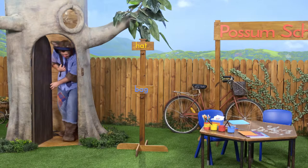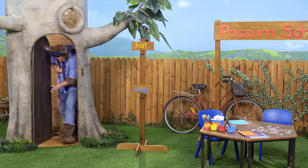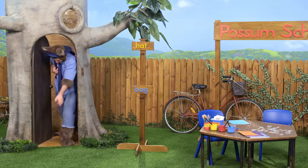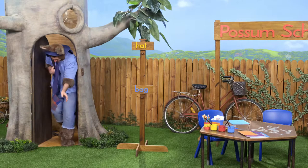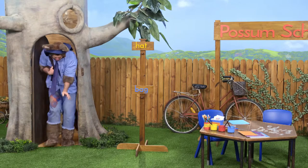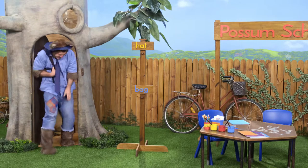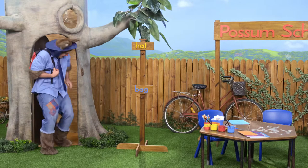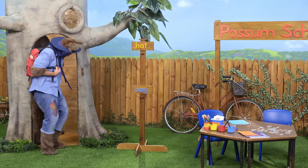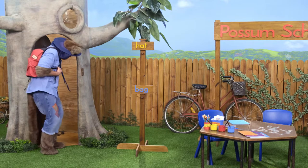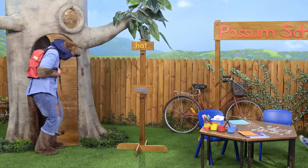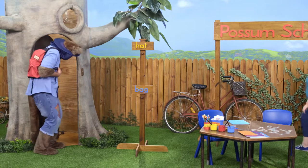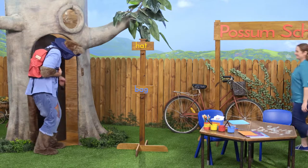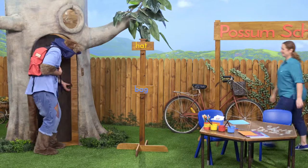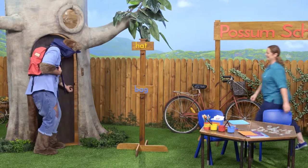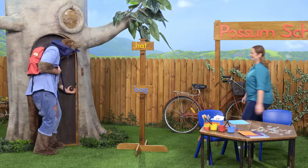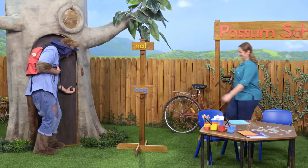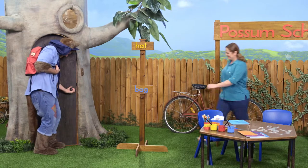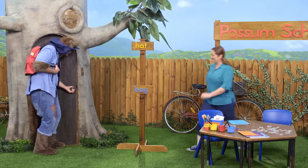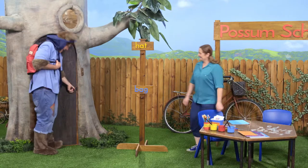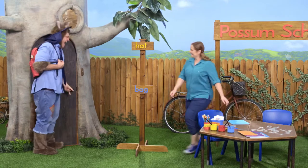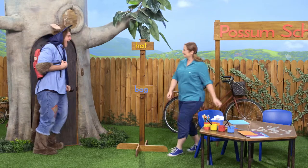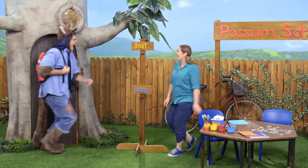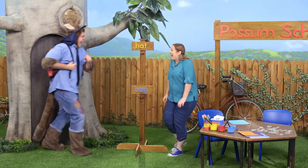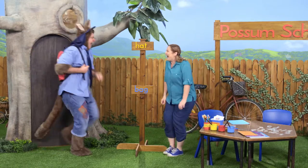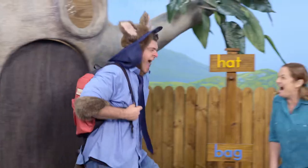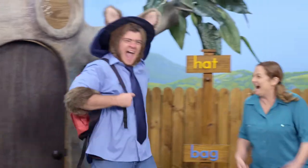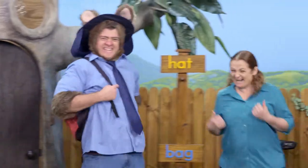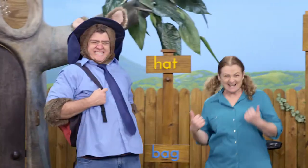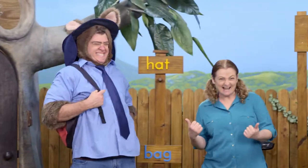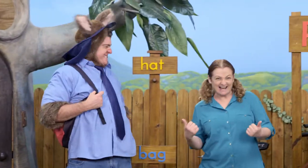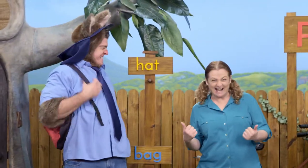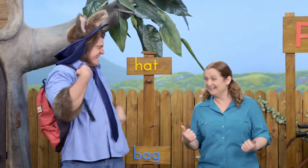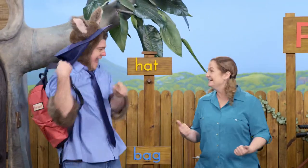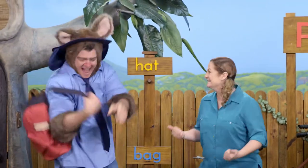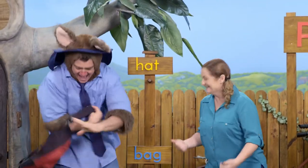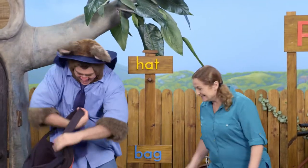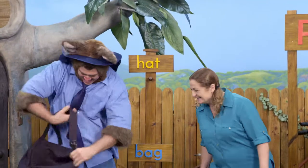Ha-ha! Whoa. Great.